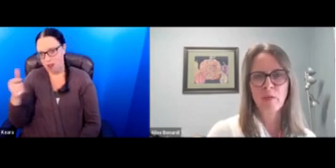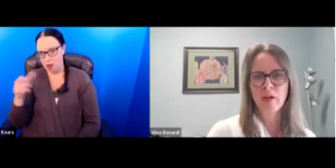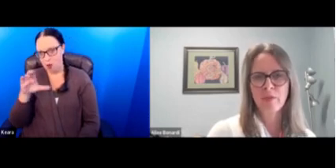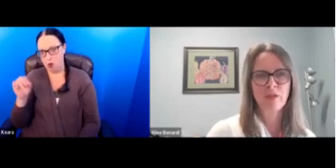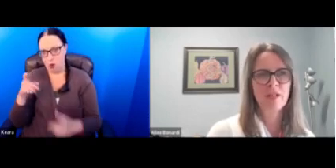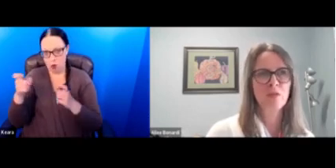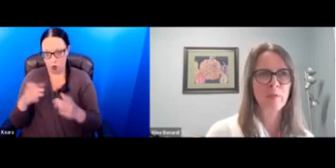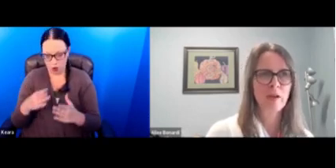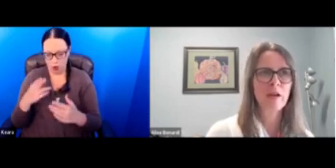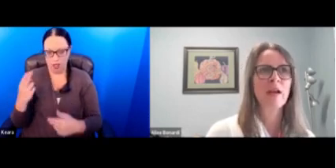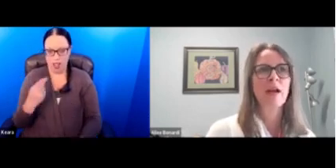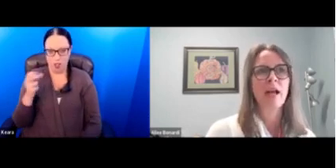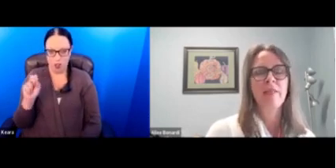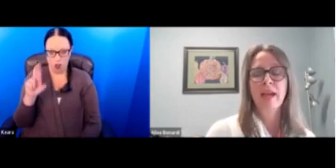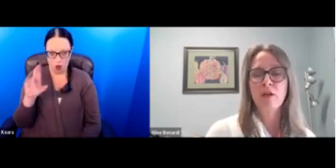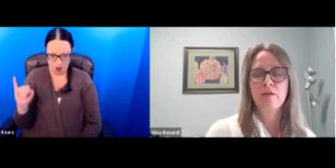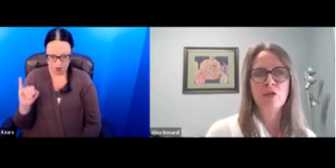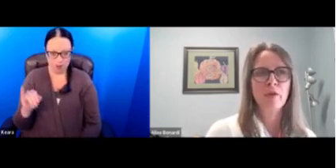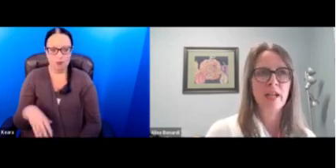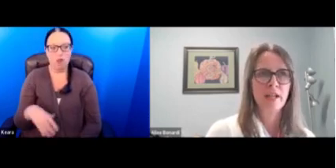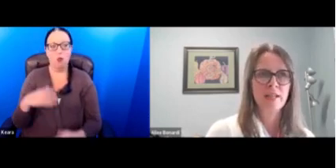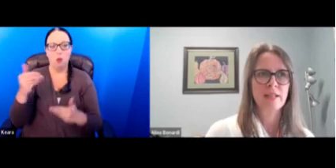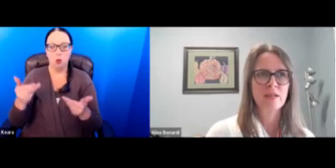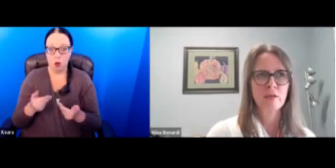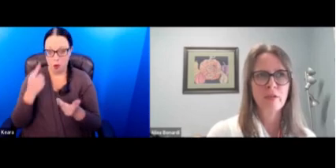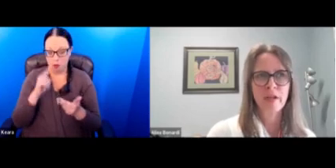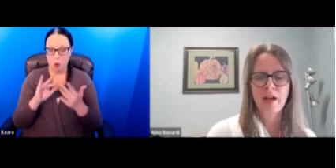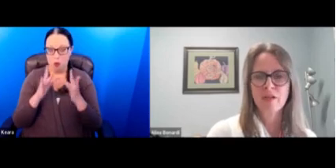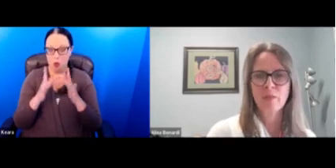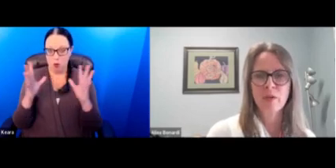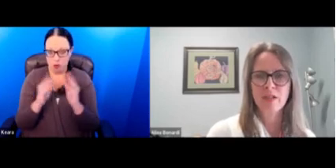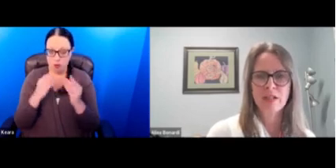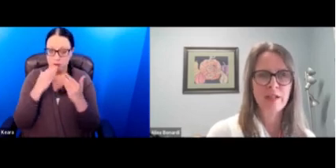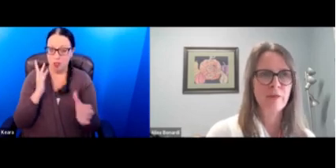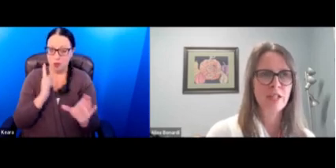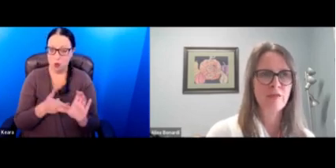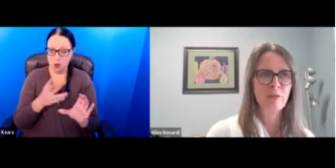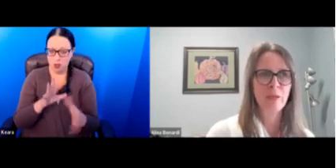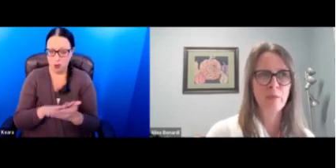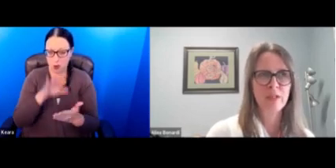welcome you to this webinar. And thank you for joining us to learn about how to support dignity of risk for people with